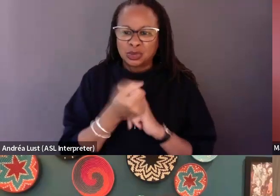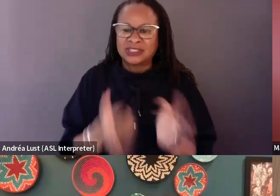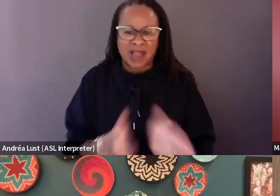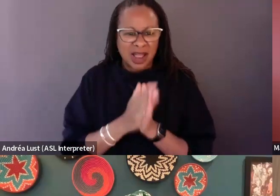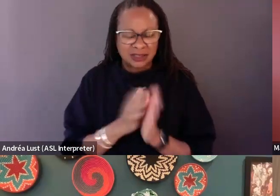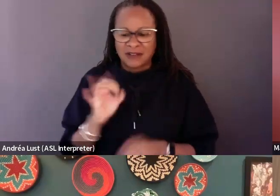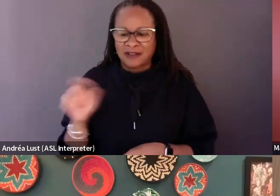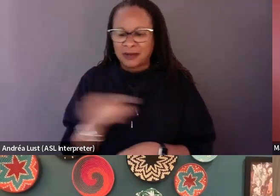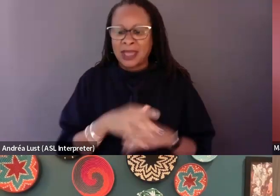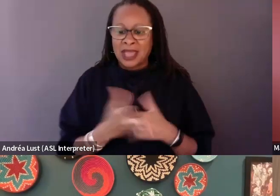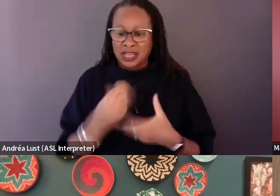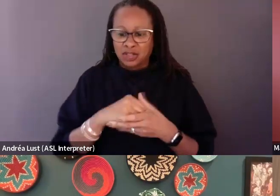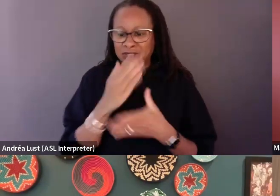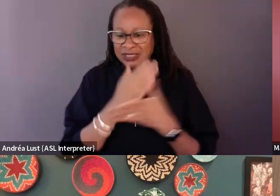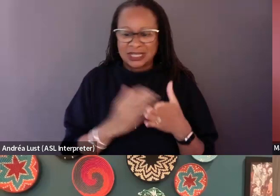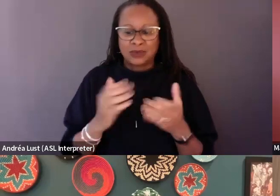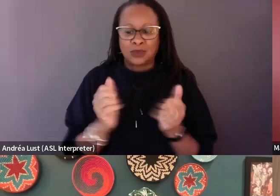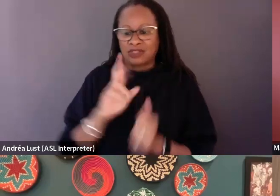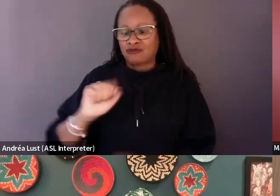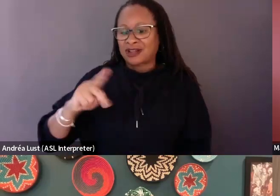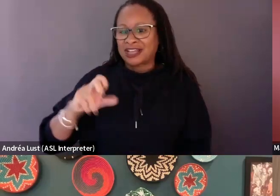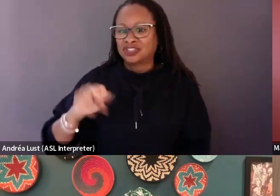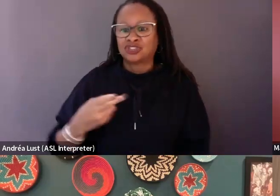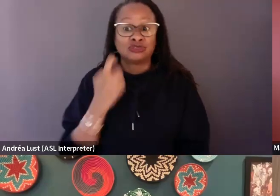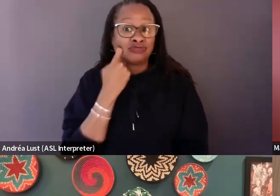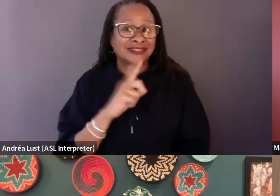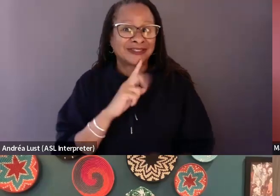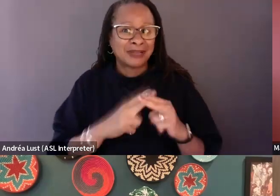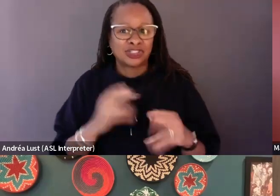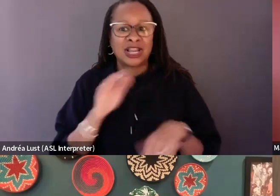including that scene with Rakesh you just mentioned. Yeah, so- - Absolutely,